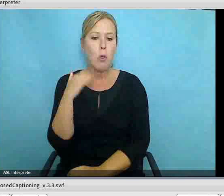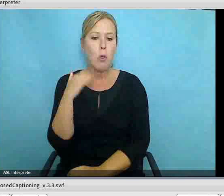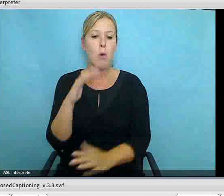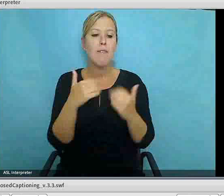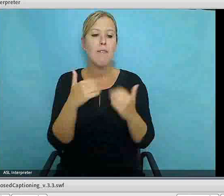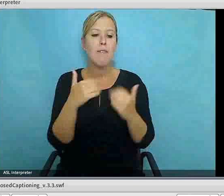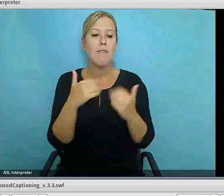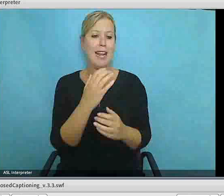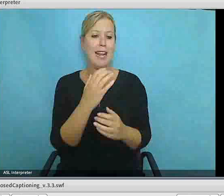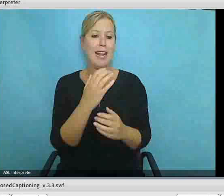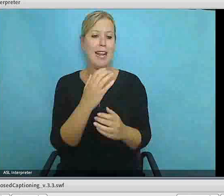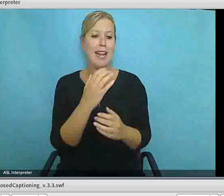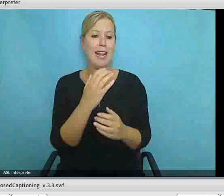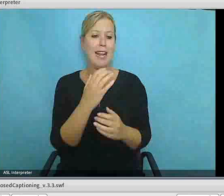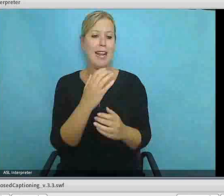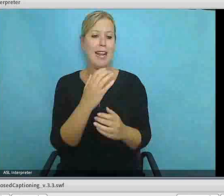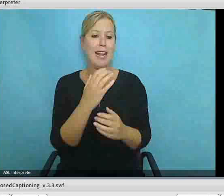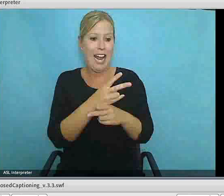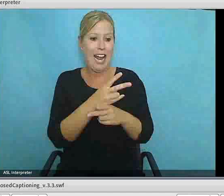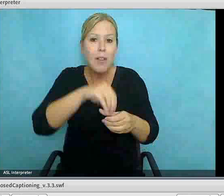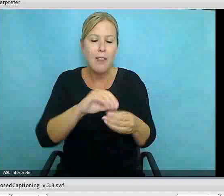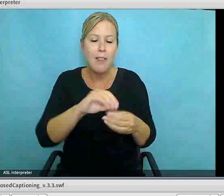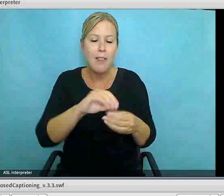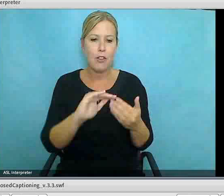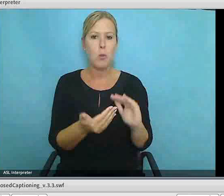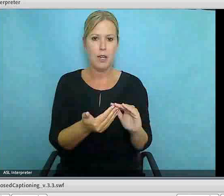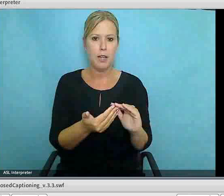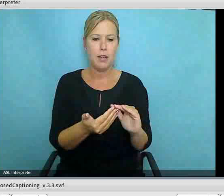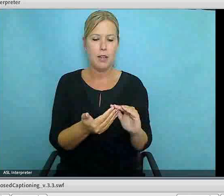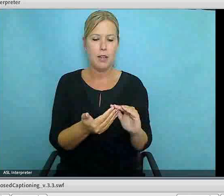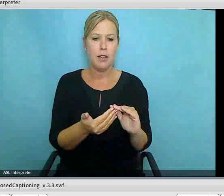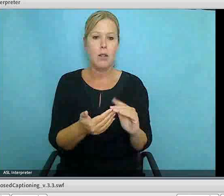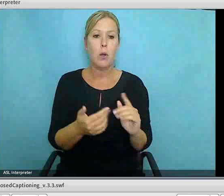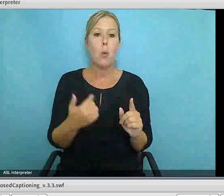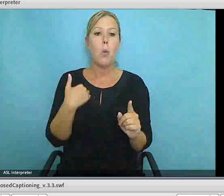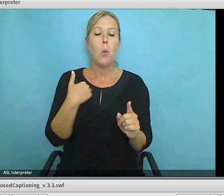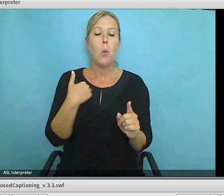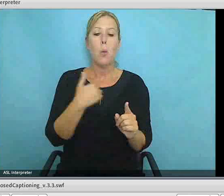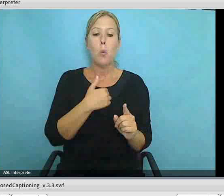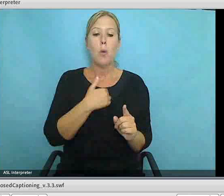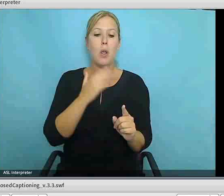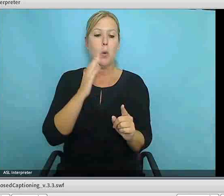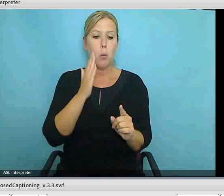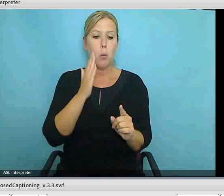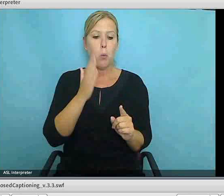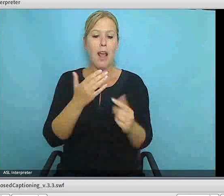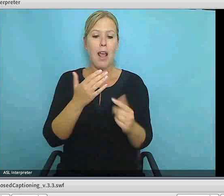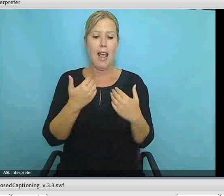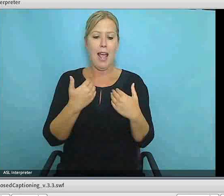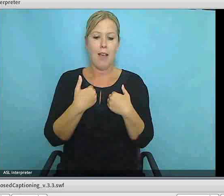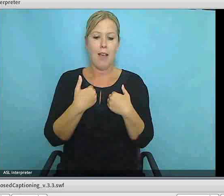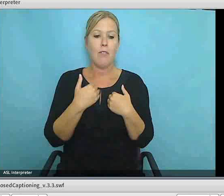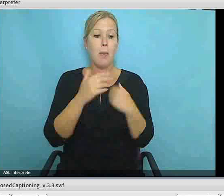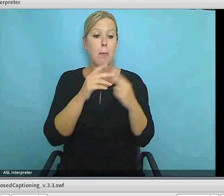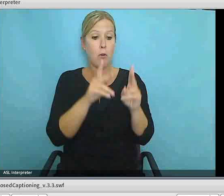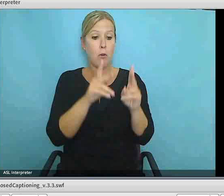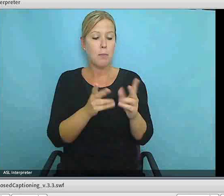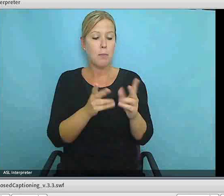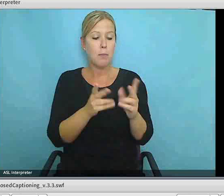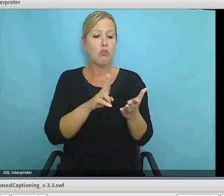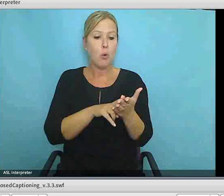We'll also be serving the enrollee in the context of their own culture and community.